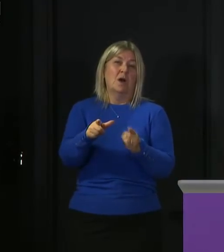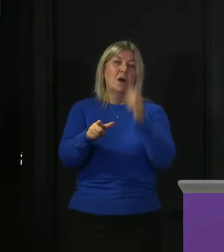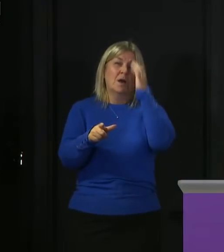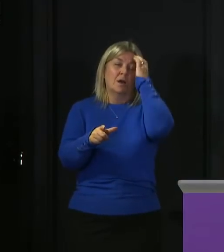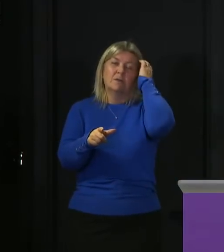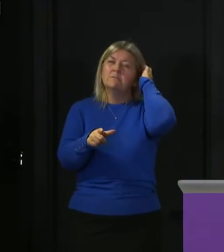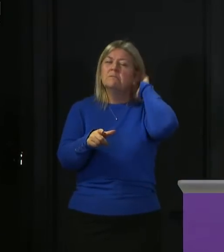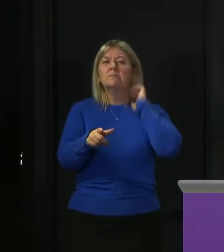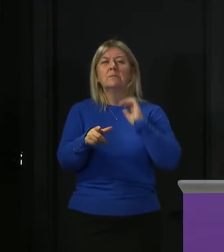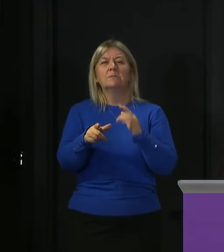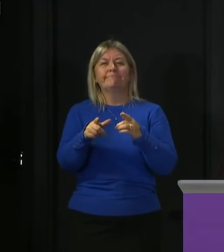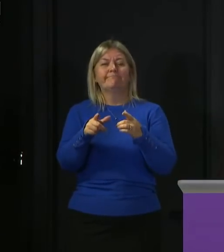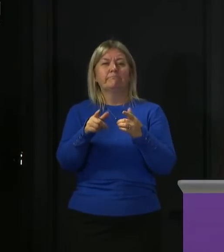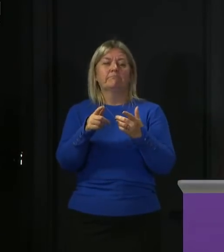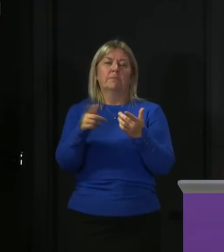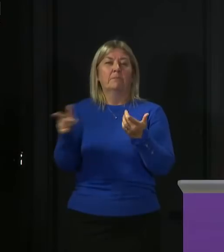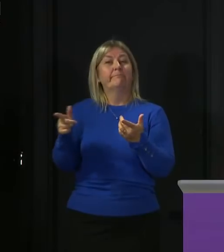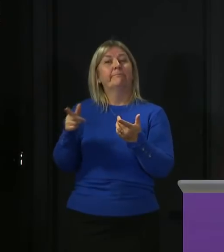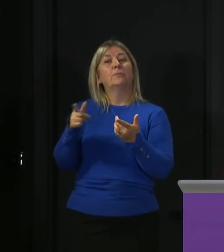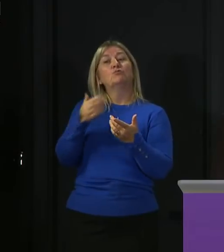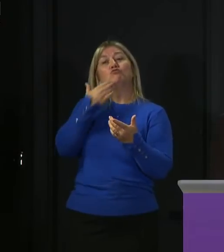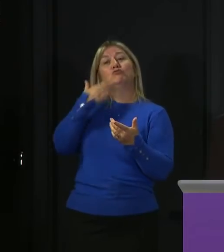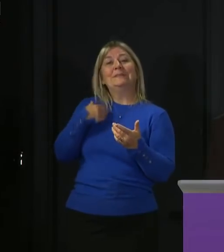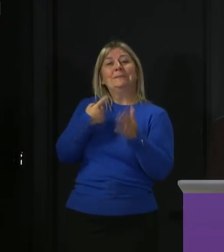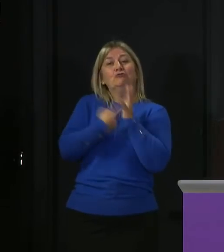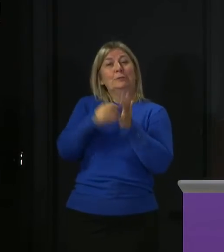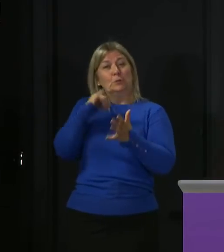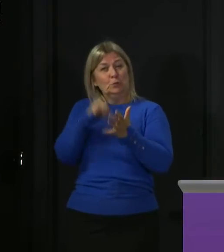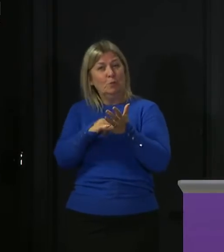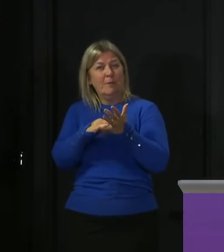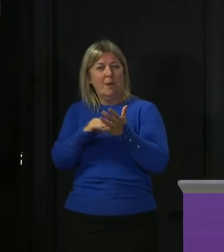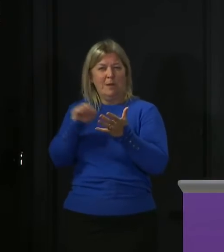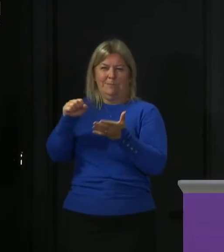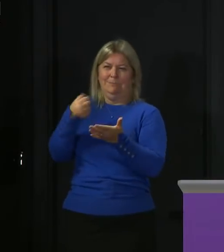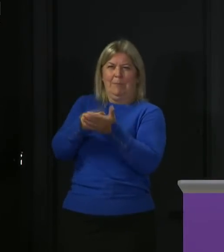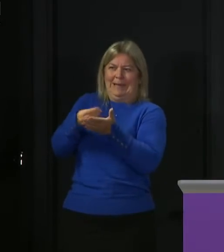the support the Chancellor has announcement is not sufficient and we will continue to press for that.